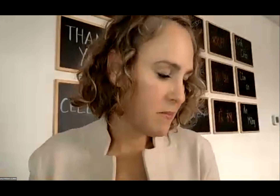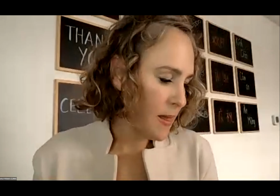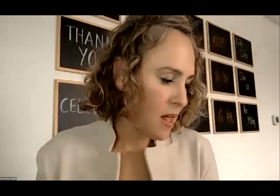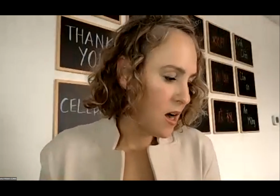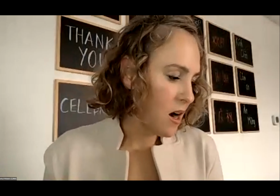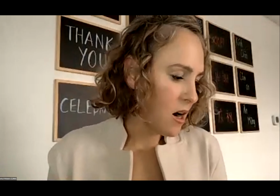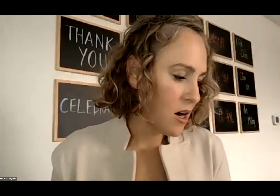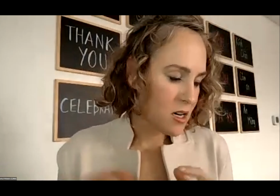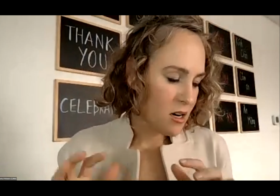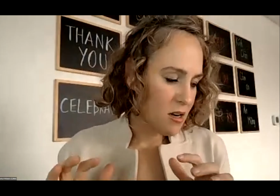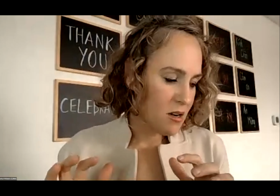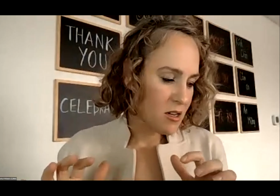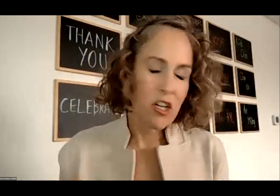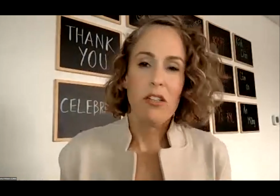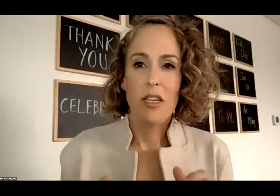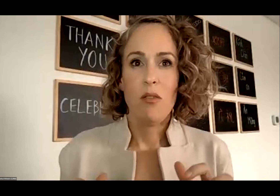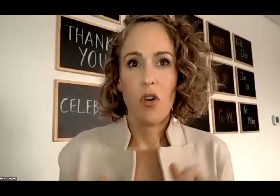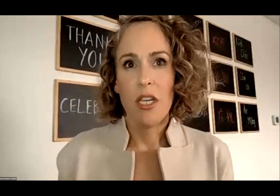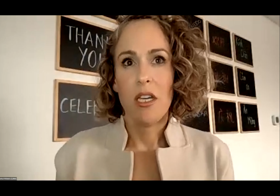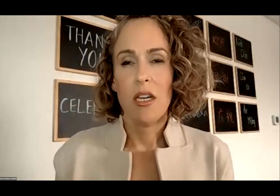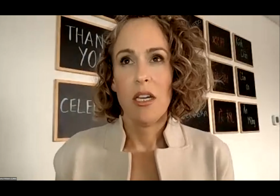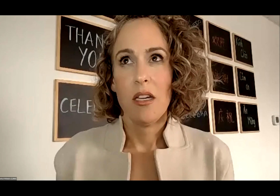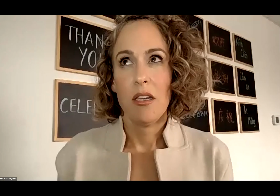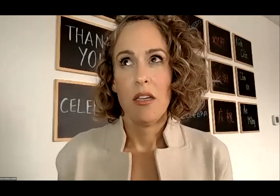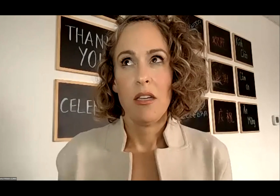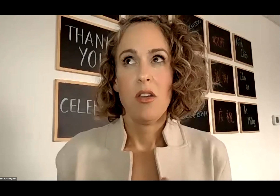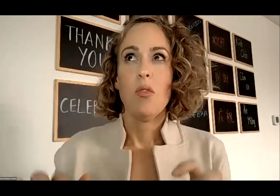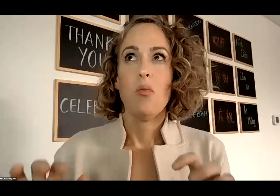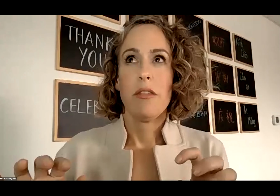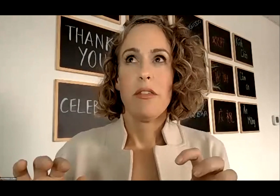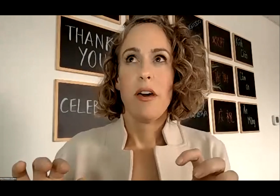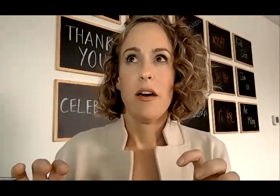are currently working with interpreters and translators?